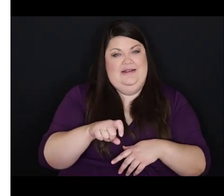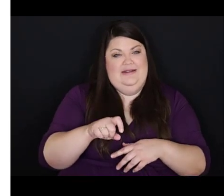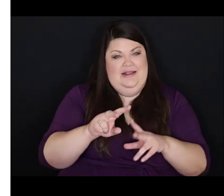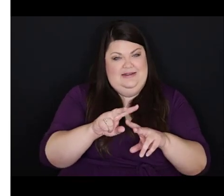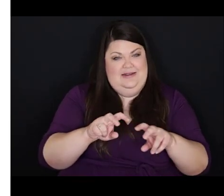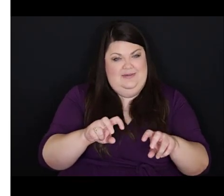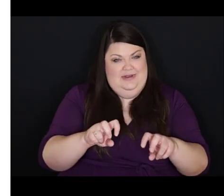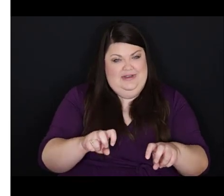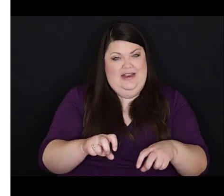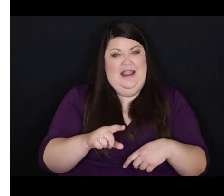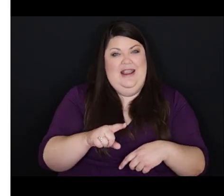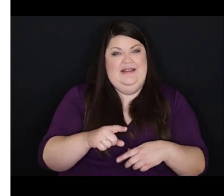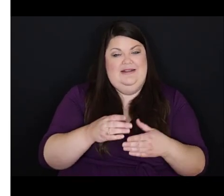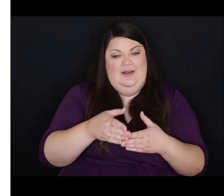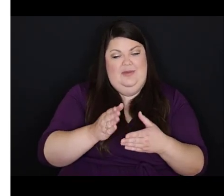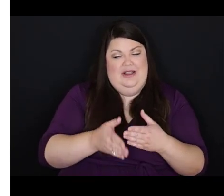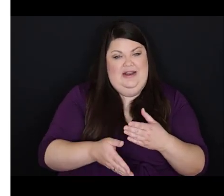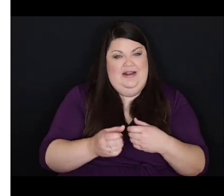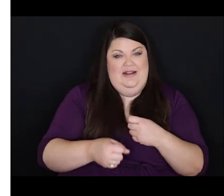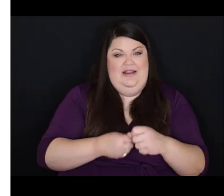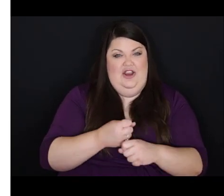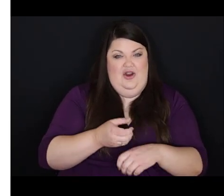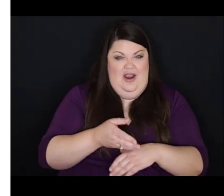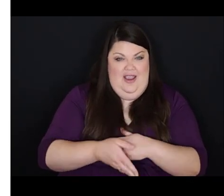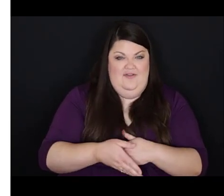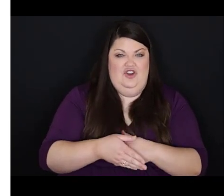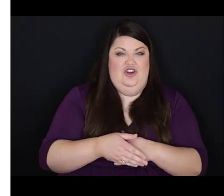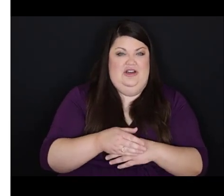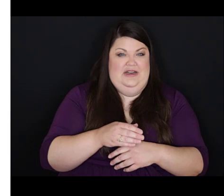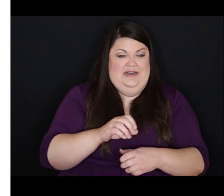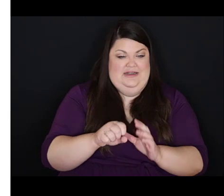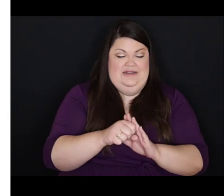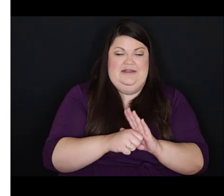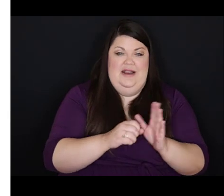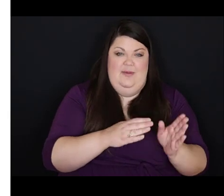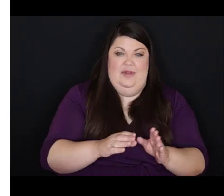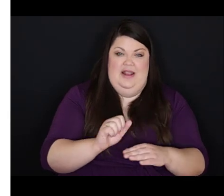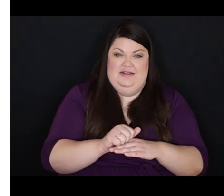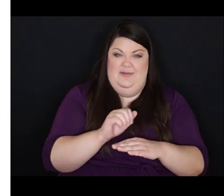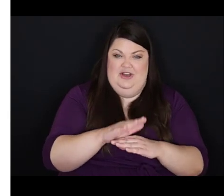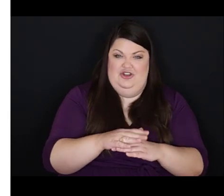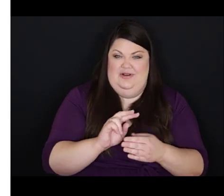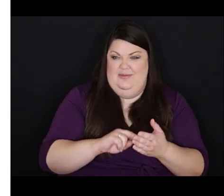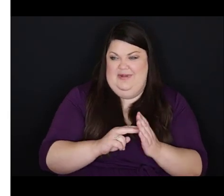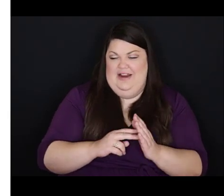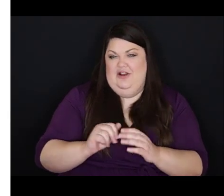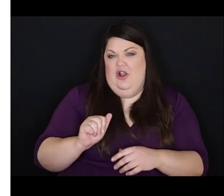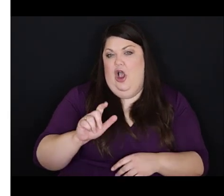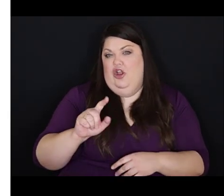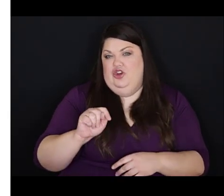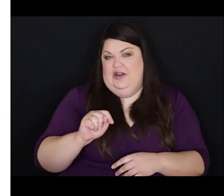the year after State Plan submission. This would require an alternate-year administrative update.